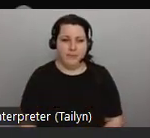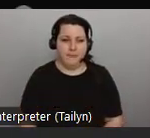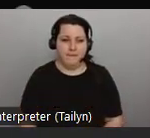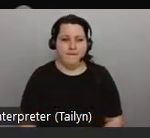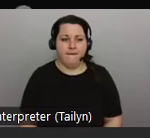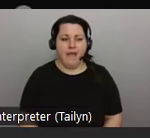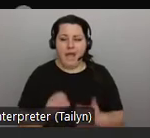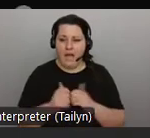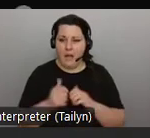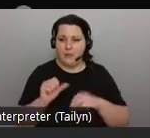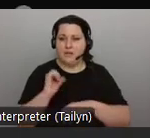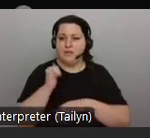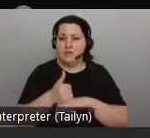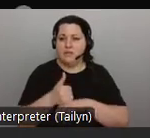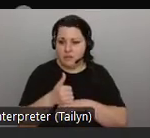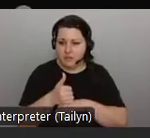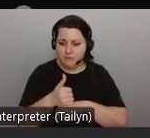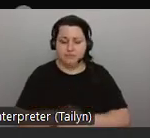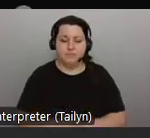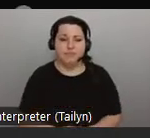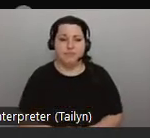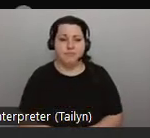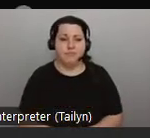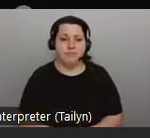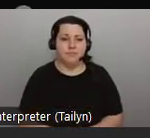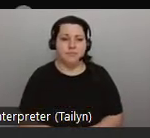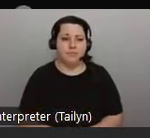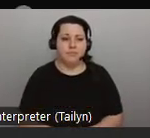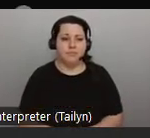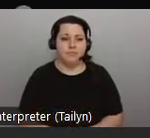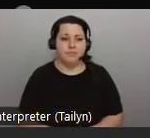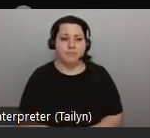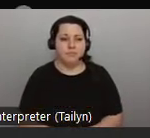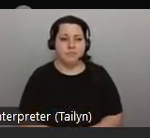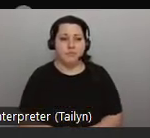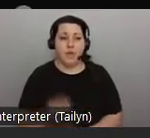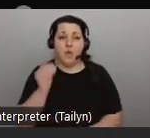and all of the setups that are communicated.